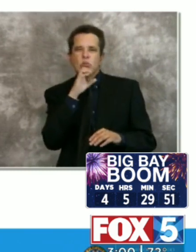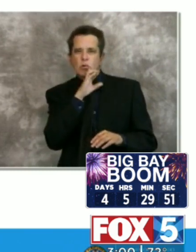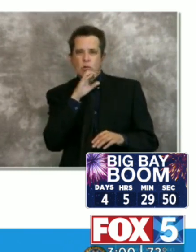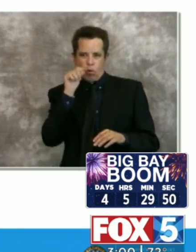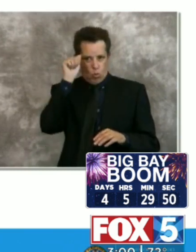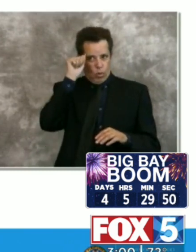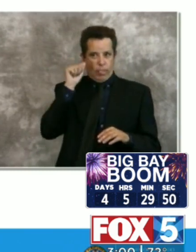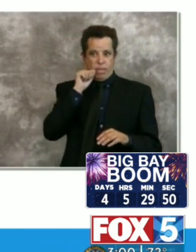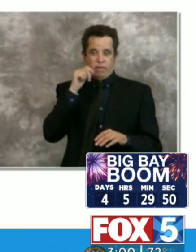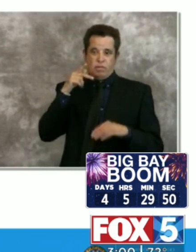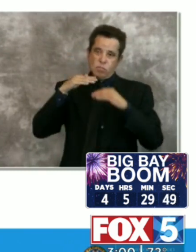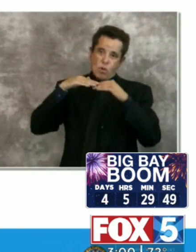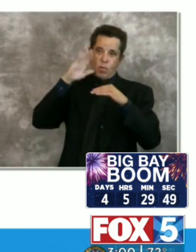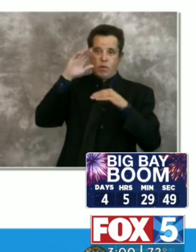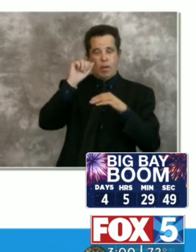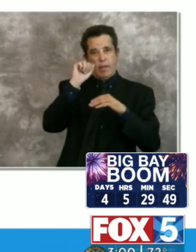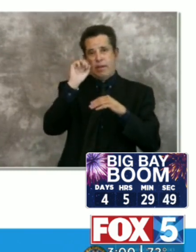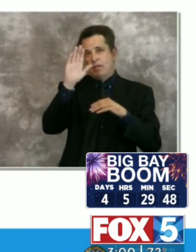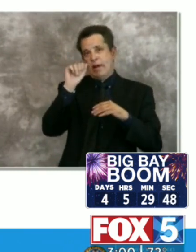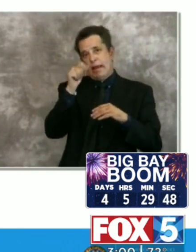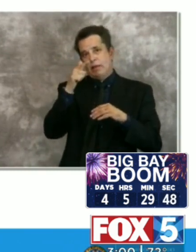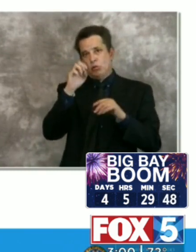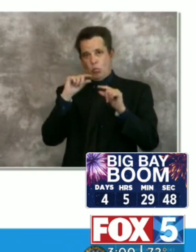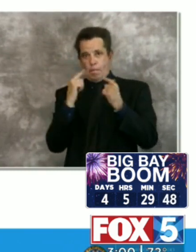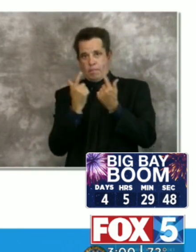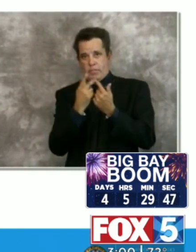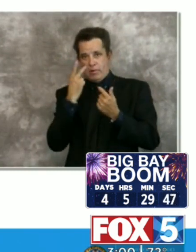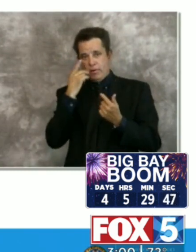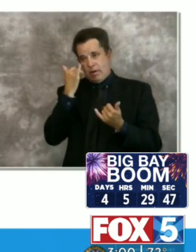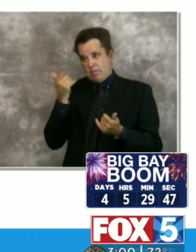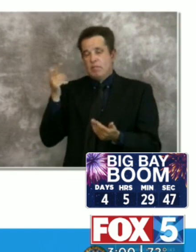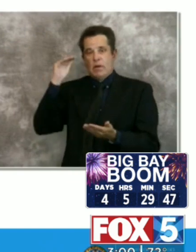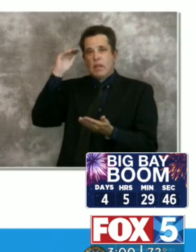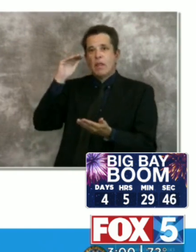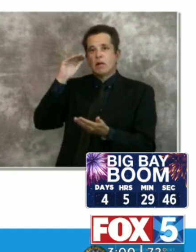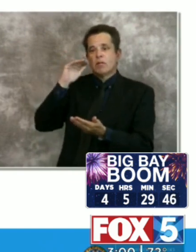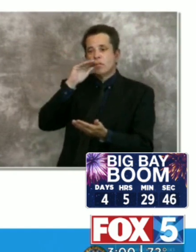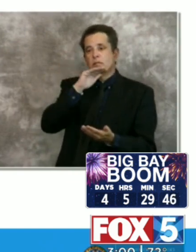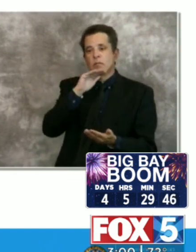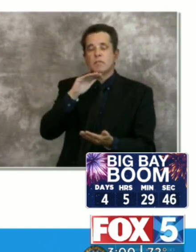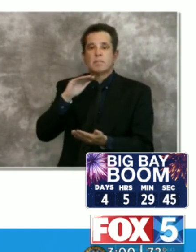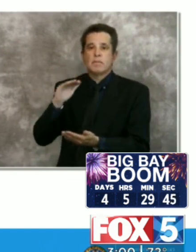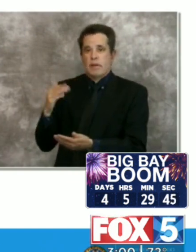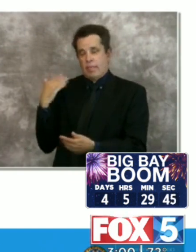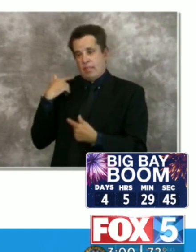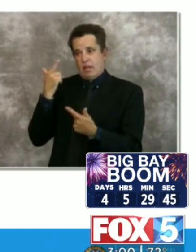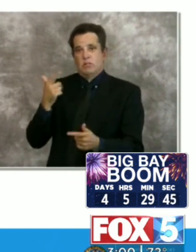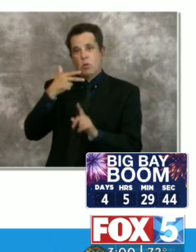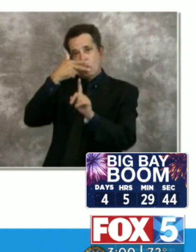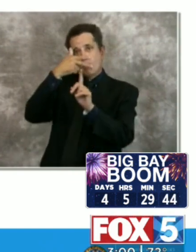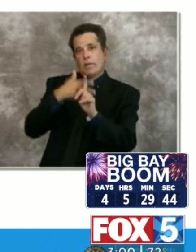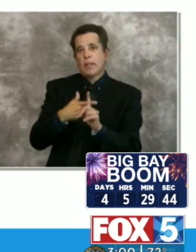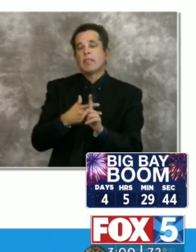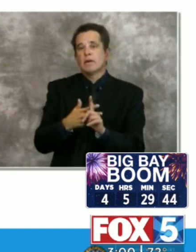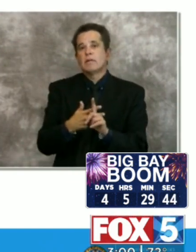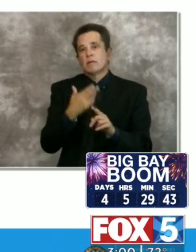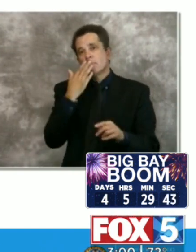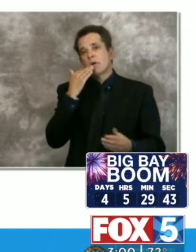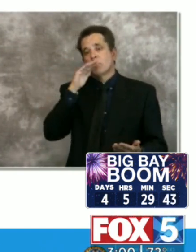SLIDE. WE ALSO WANTED TO SHOW THE ADULTS AND WE CAN SEE FOR